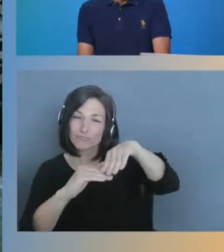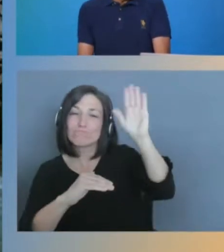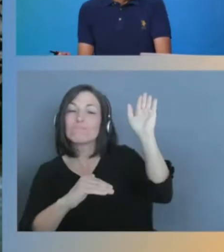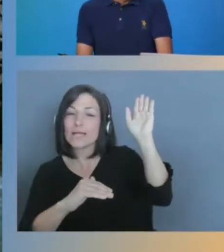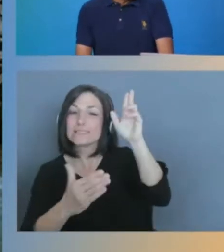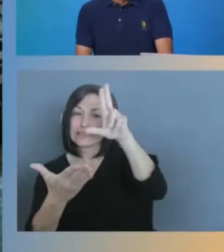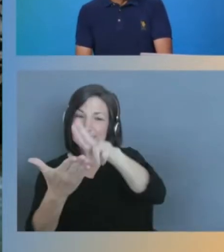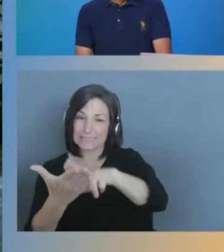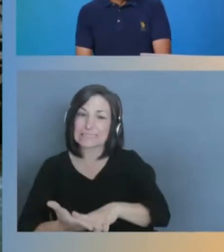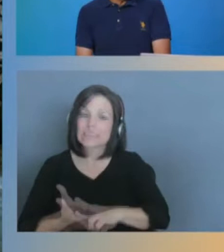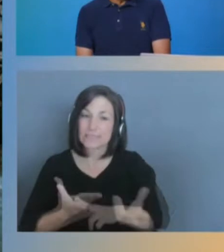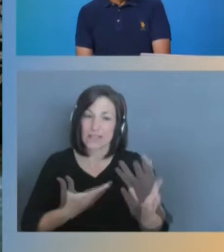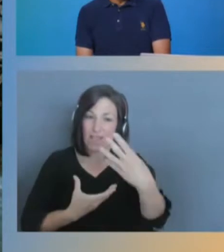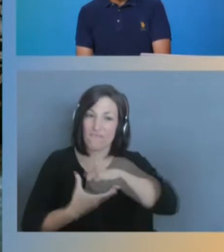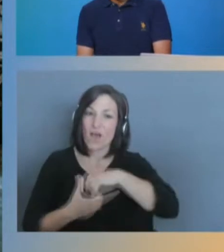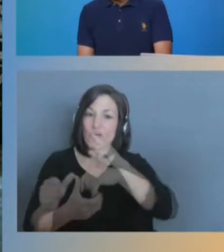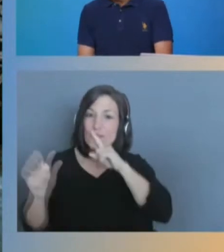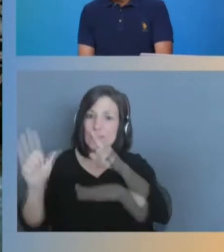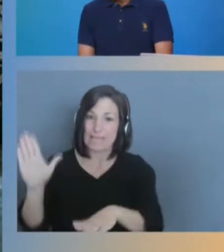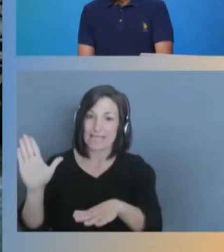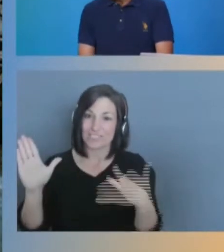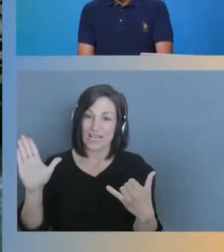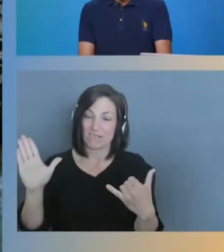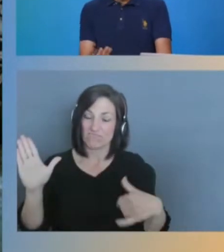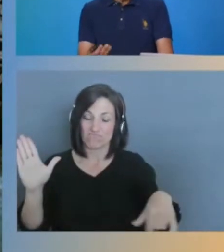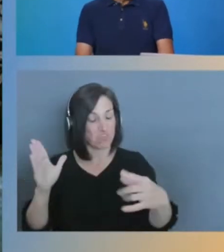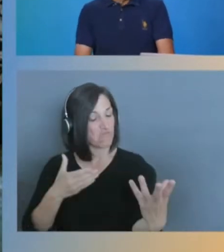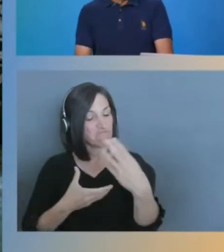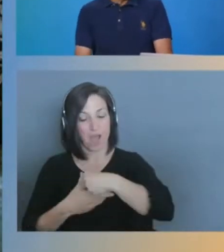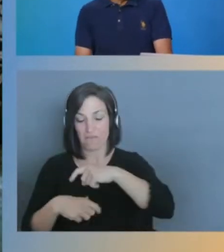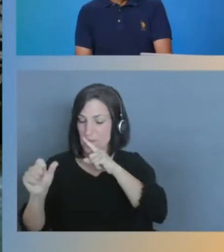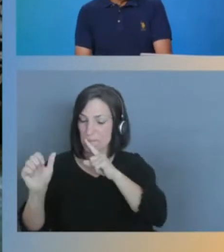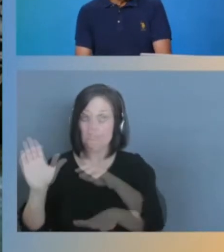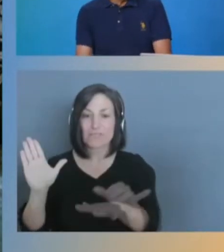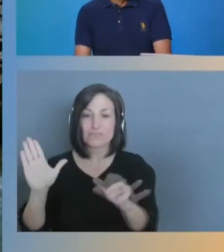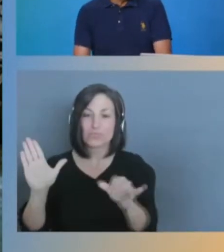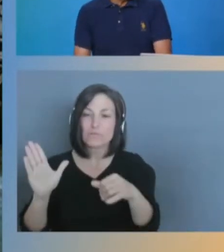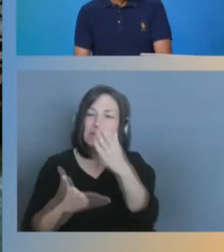Who are part of the Climate Pledge. And some of the names are the big names in the industry,